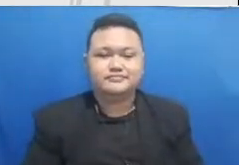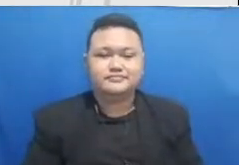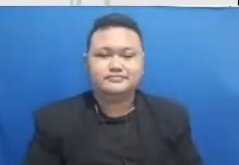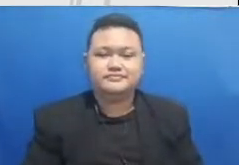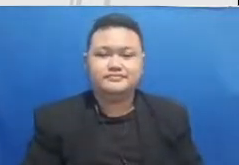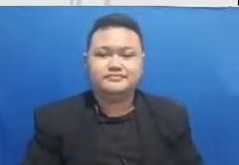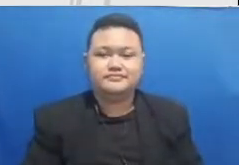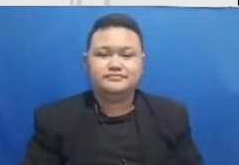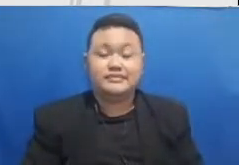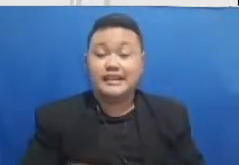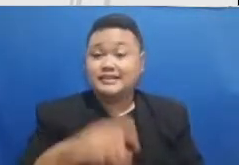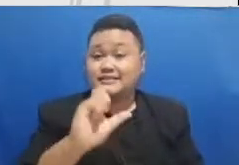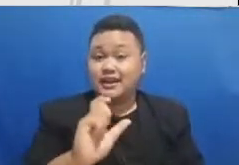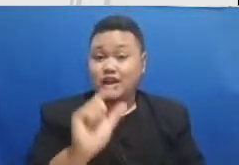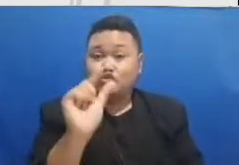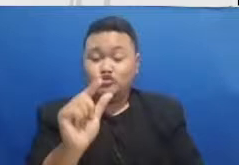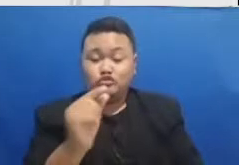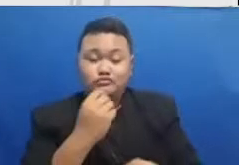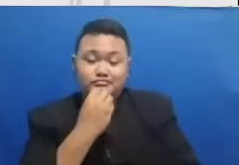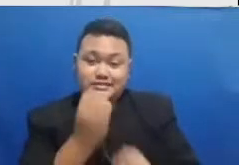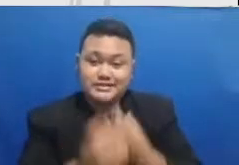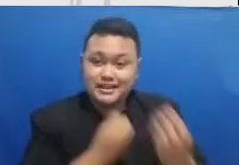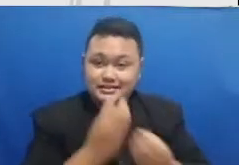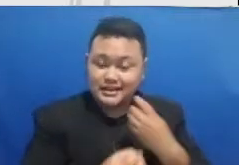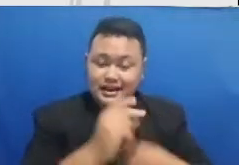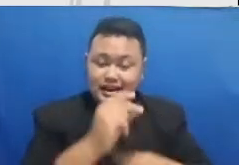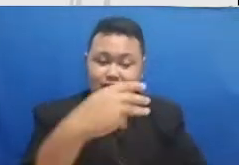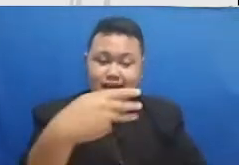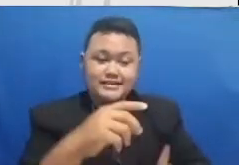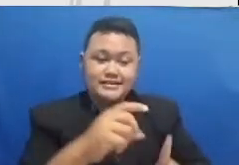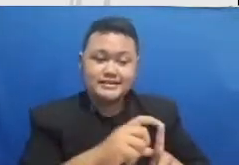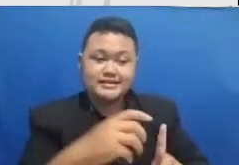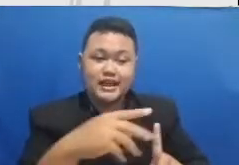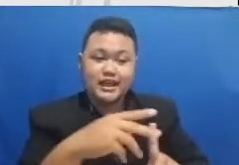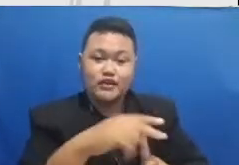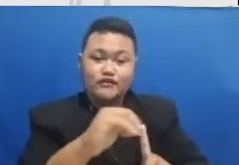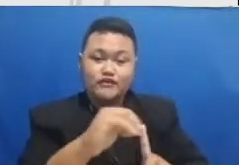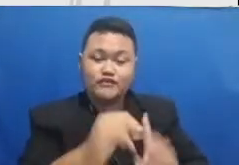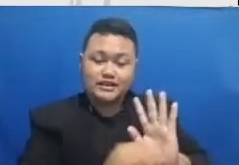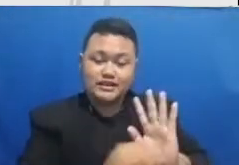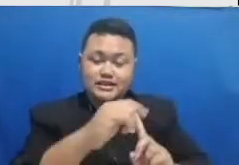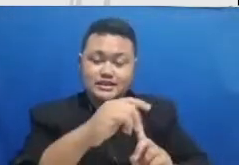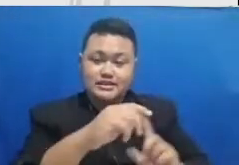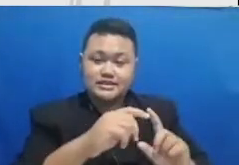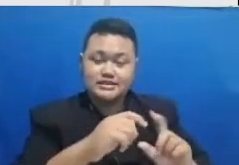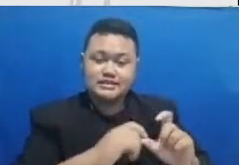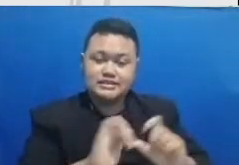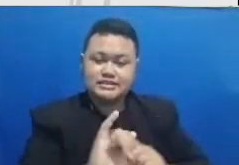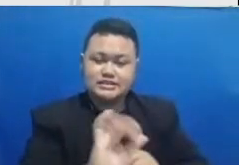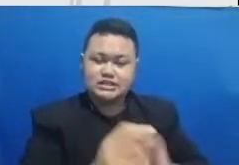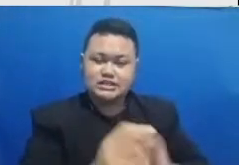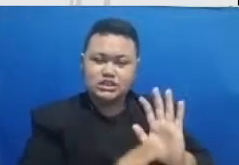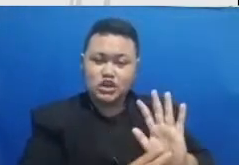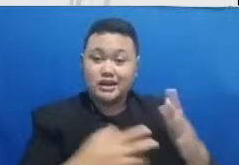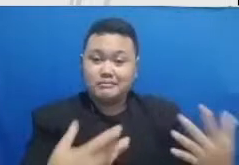way to explain Ride Vision in the learning process is if there is no technology